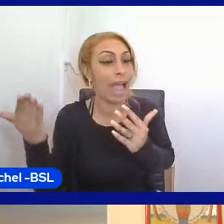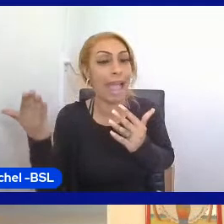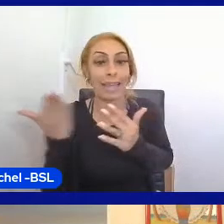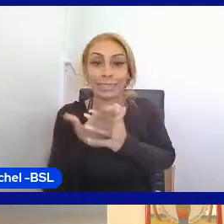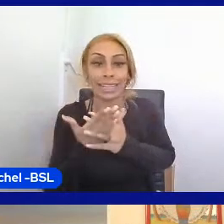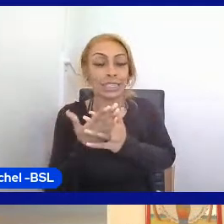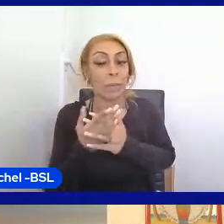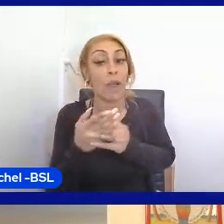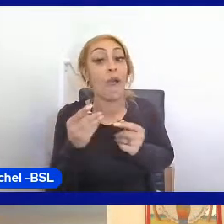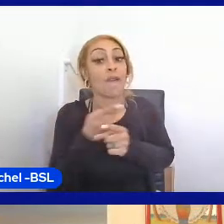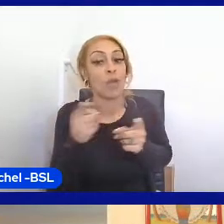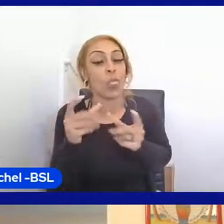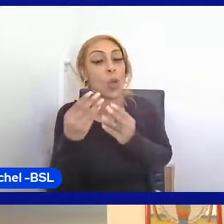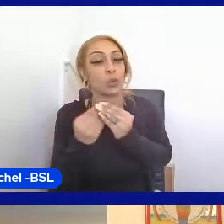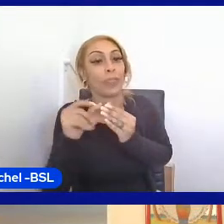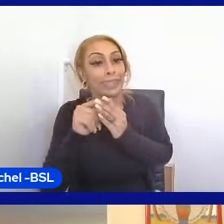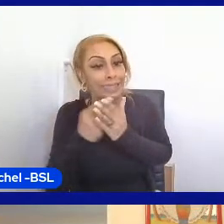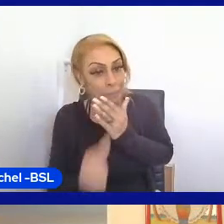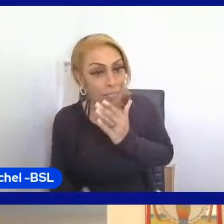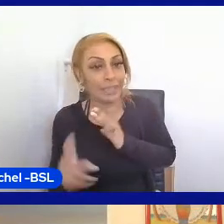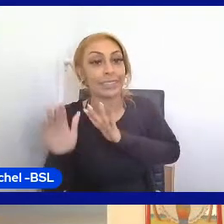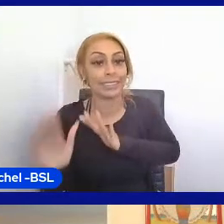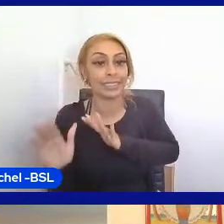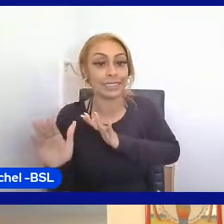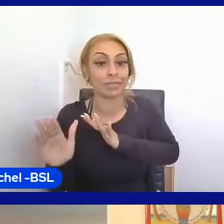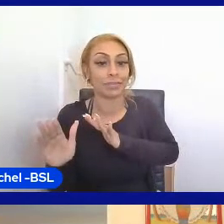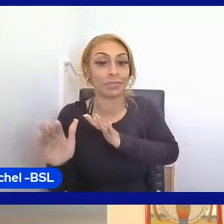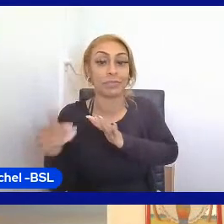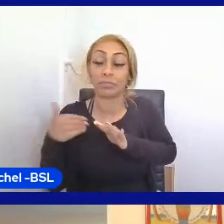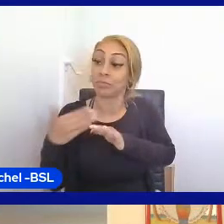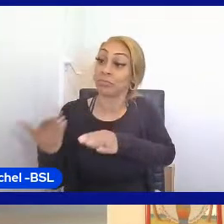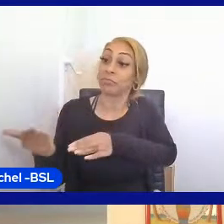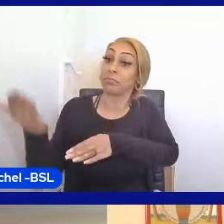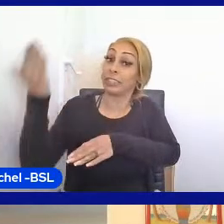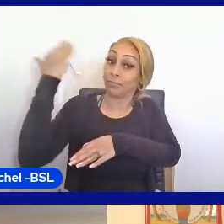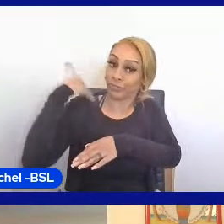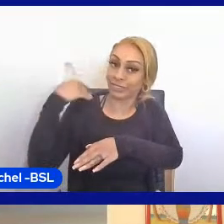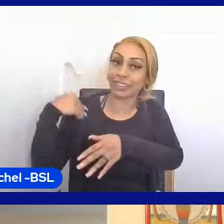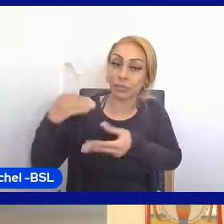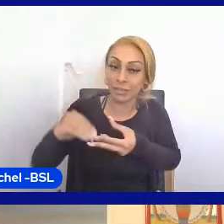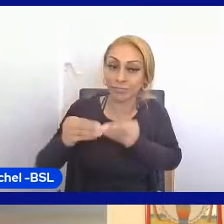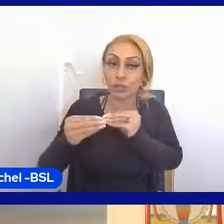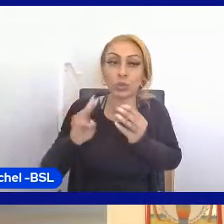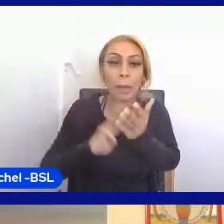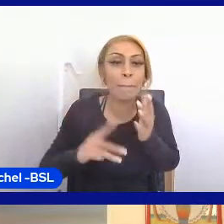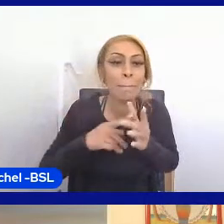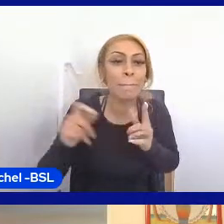to take out last year, another thing that people want to see it was a virtual reality to